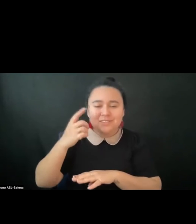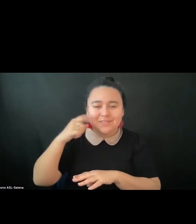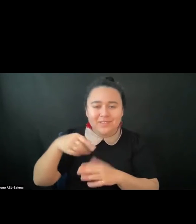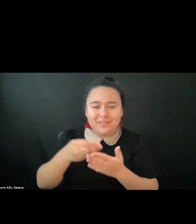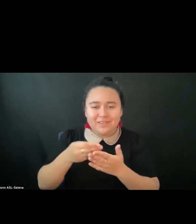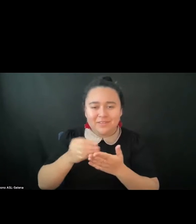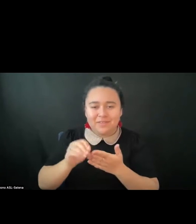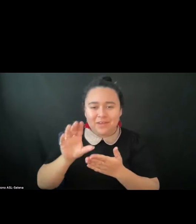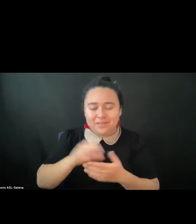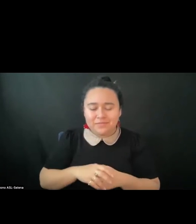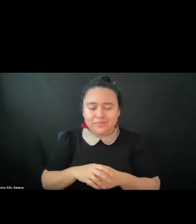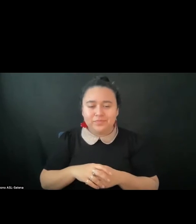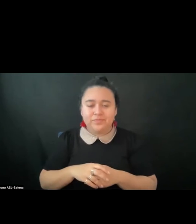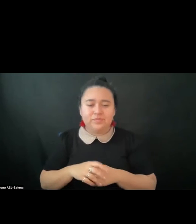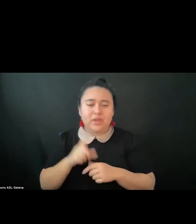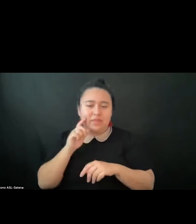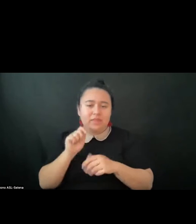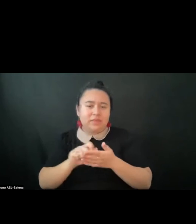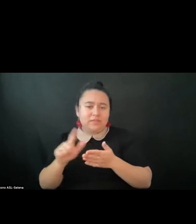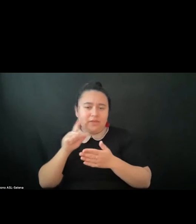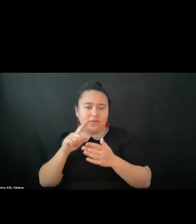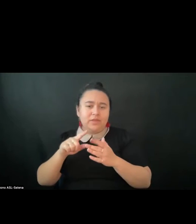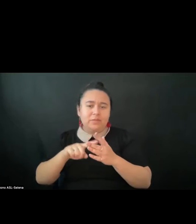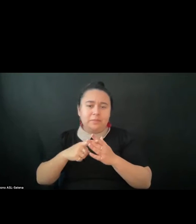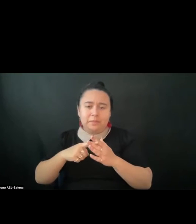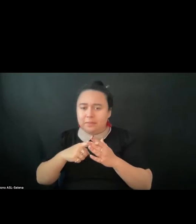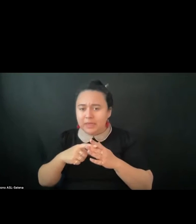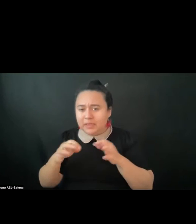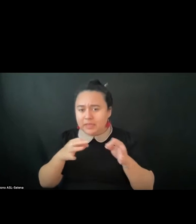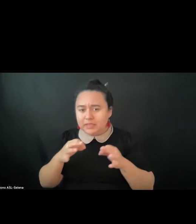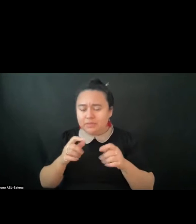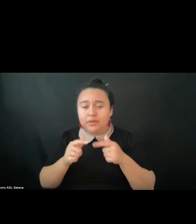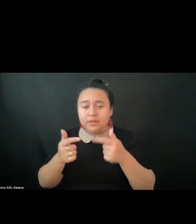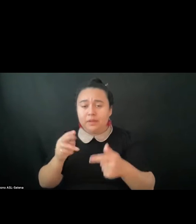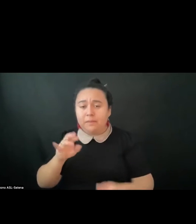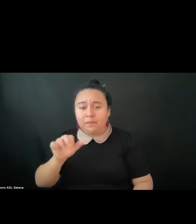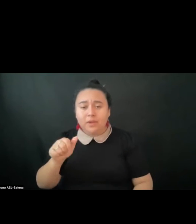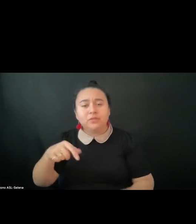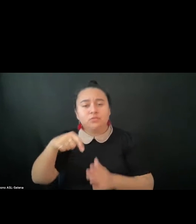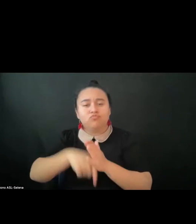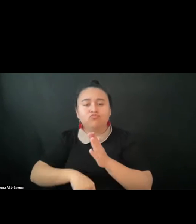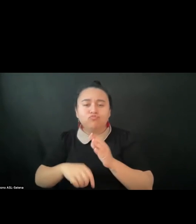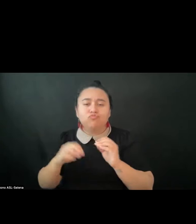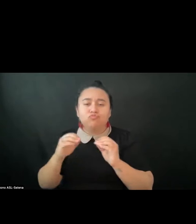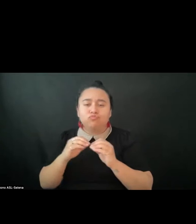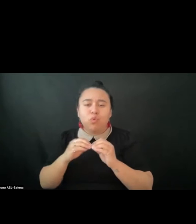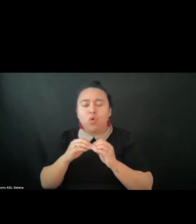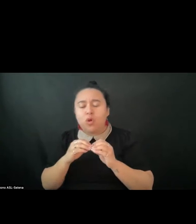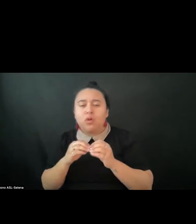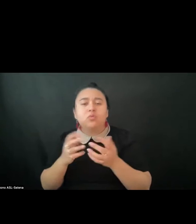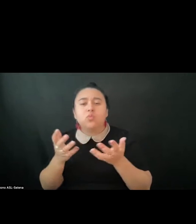And I will pass the mic to Maria now, who will go a little bit more into the nitty-gritty of the